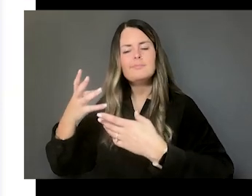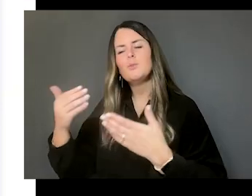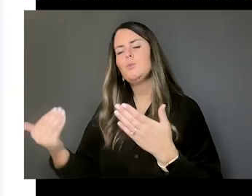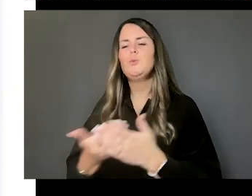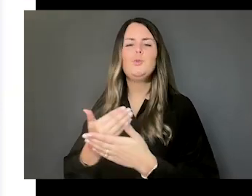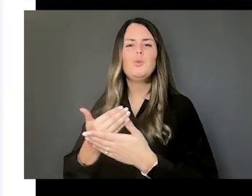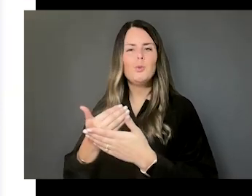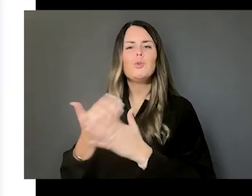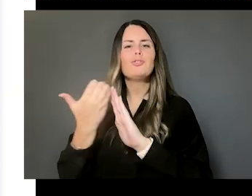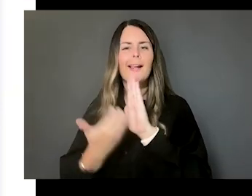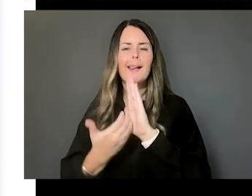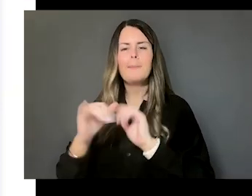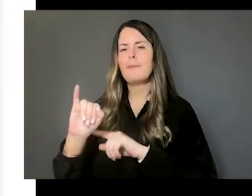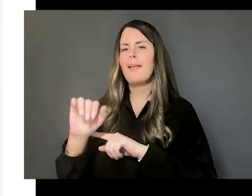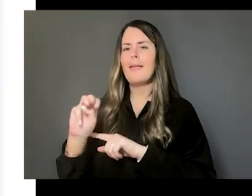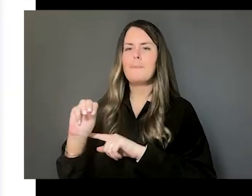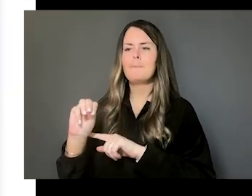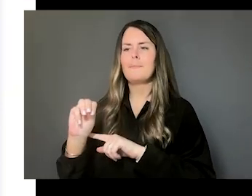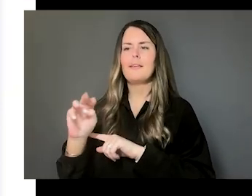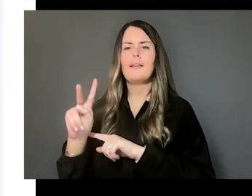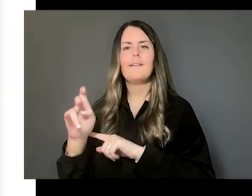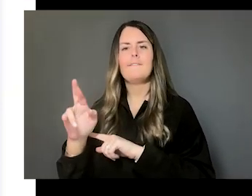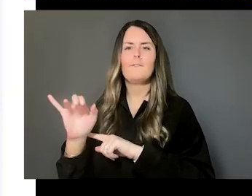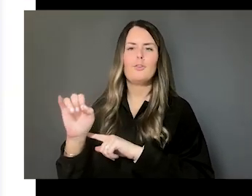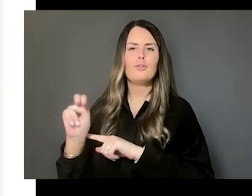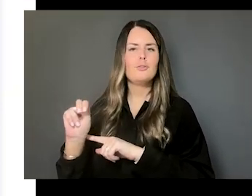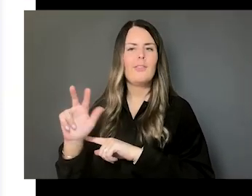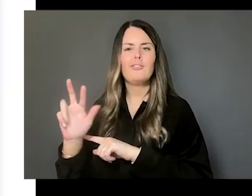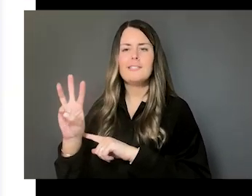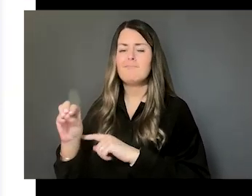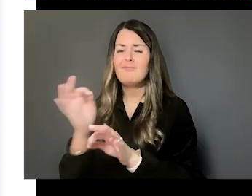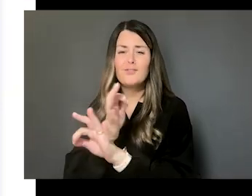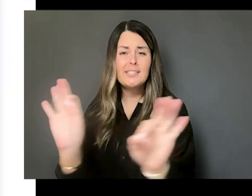curriculum, IM v.360, completely free for you to access all of it anytime